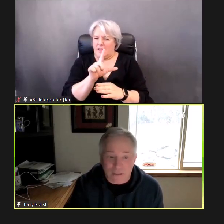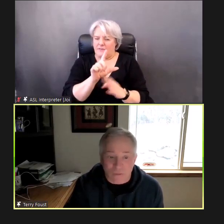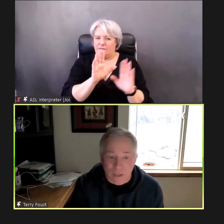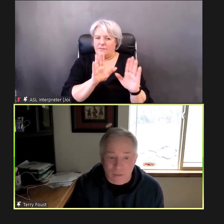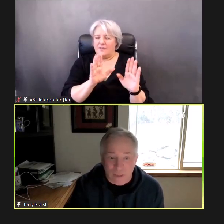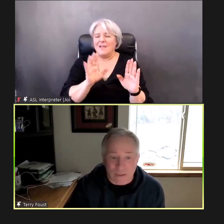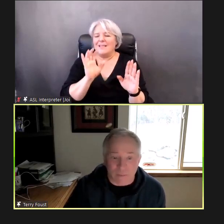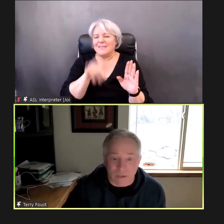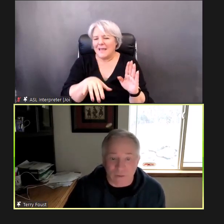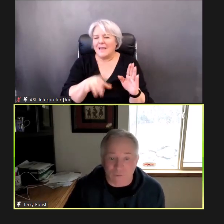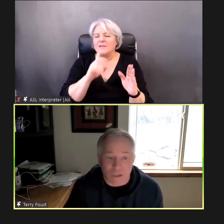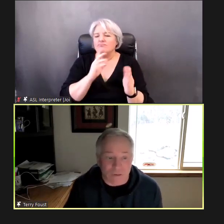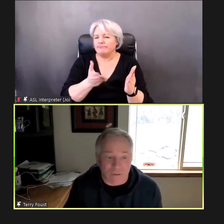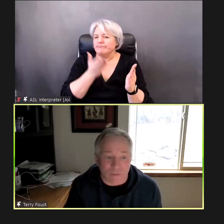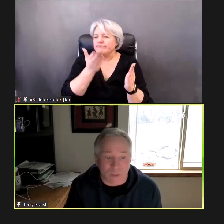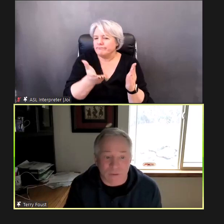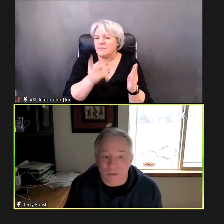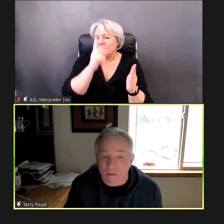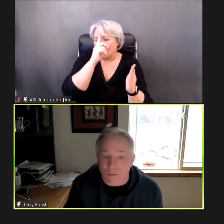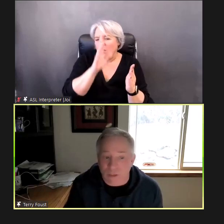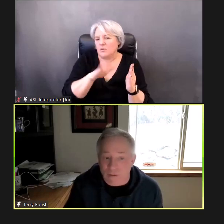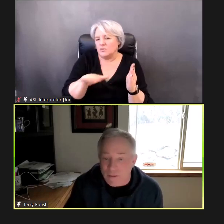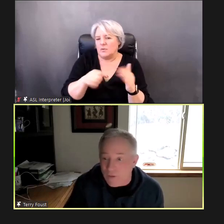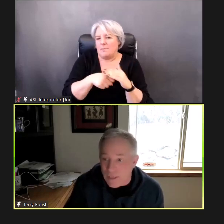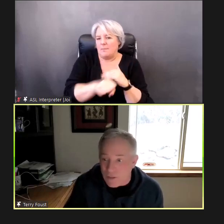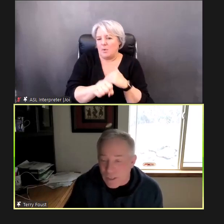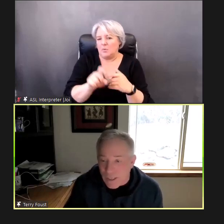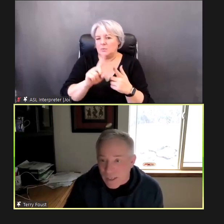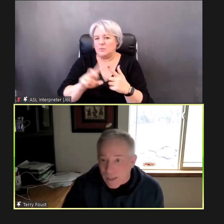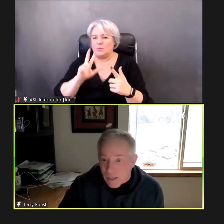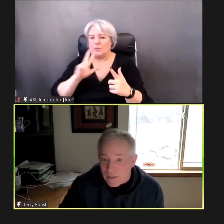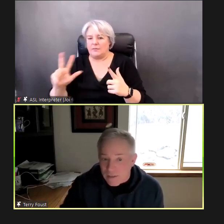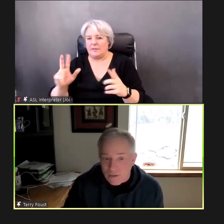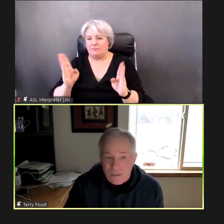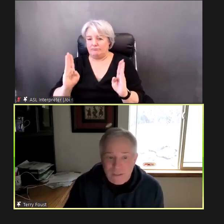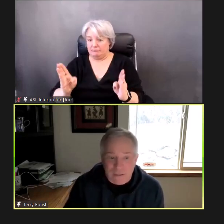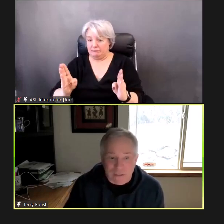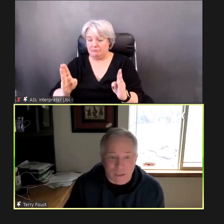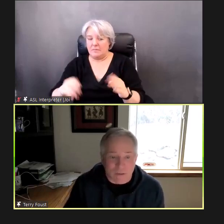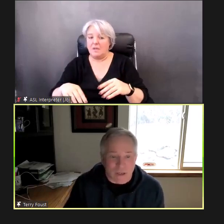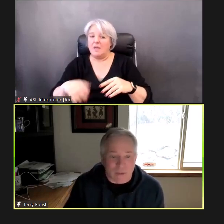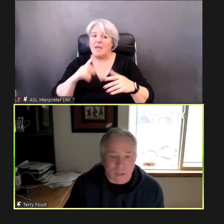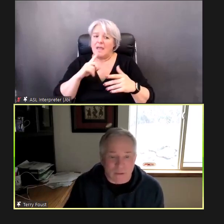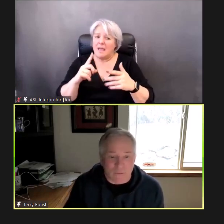the recommended method for children Birth to 3 years of age and it's